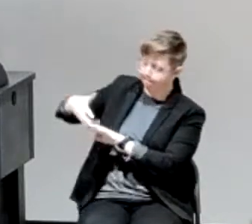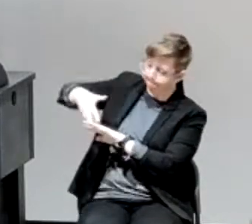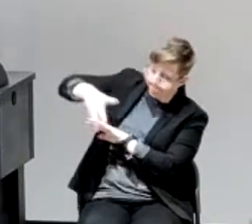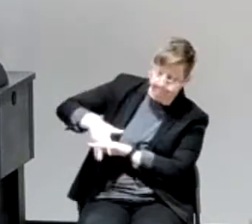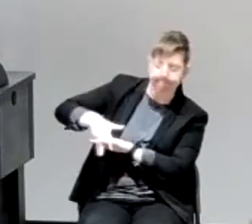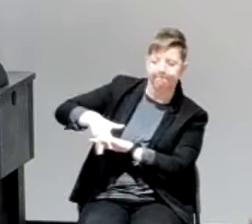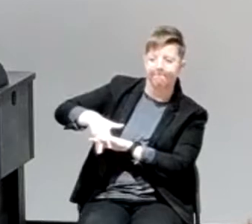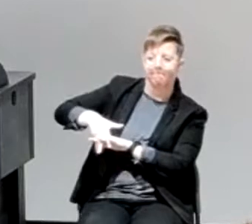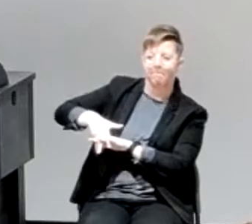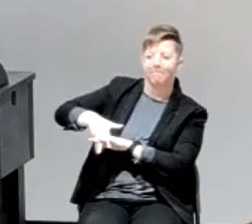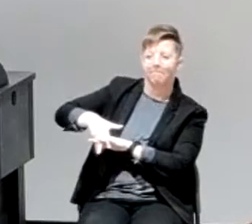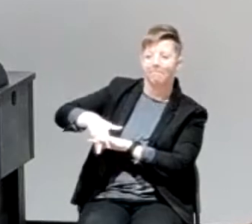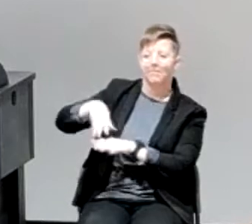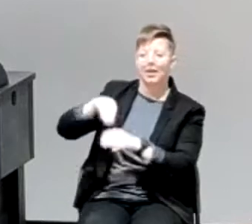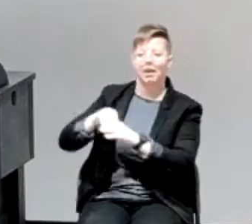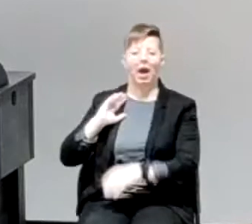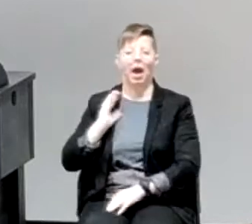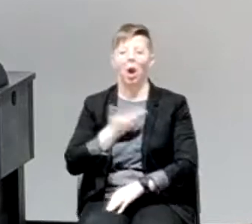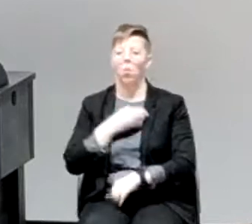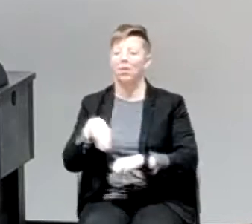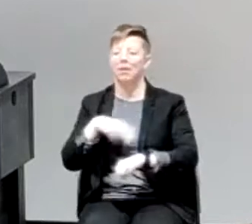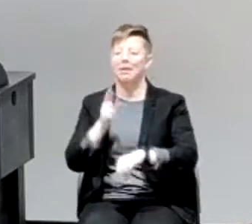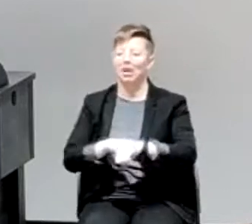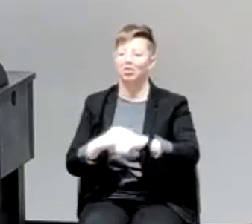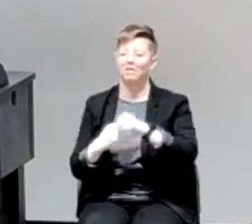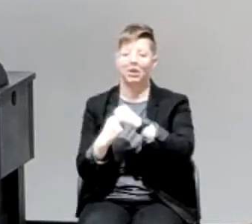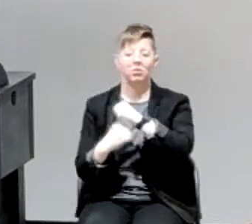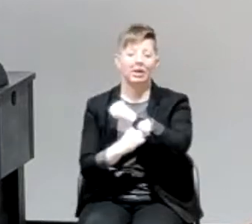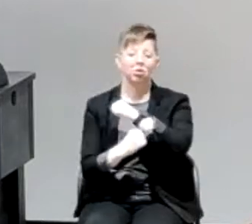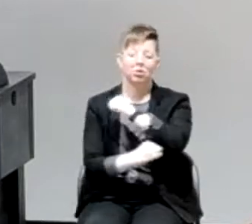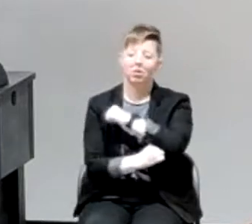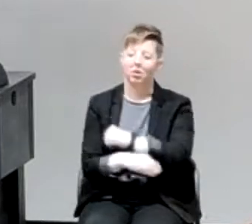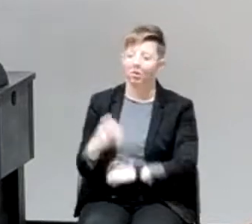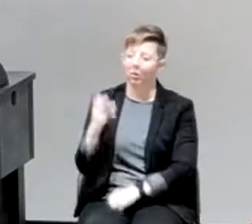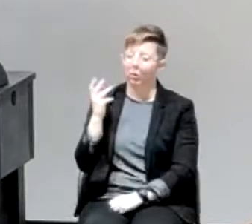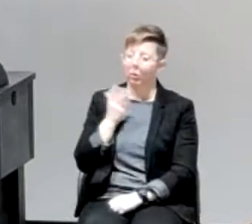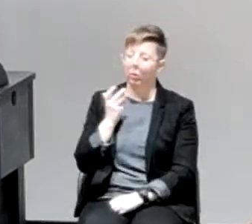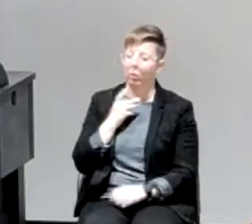Americans and African Americans and that history is baked